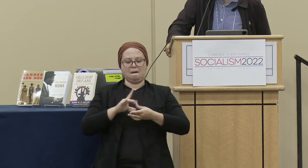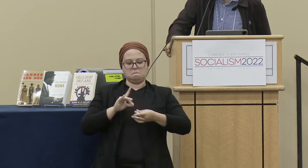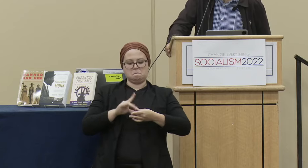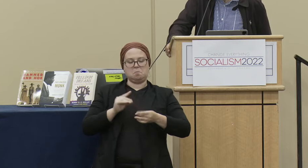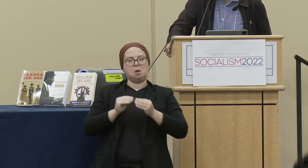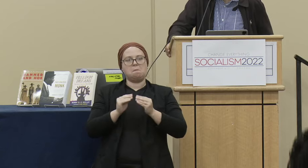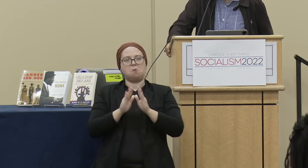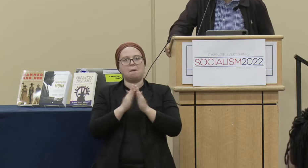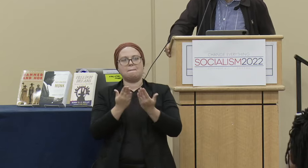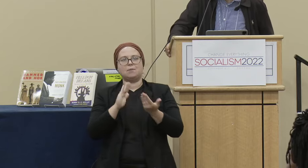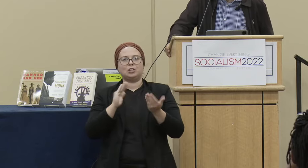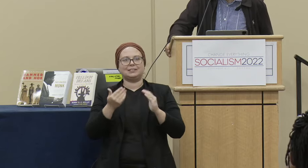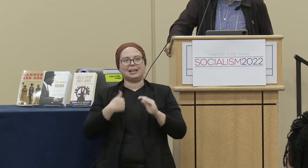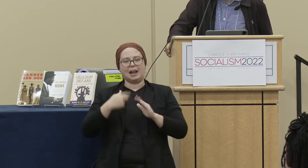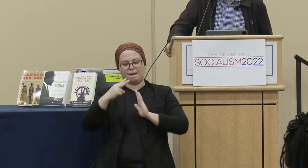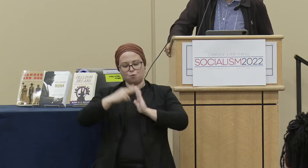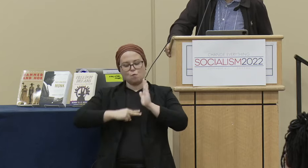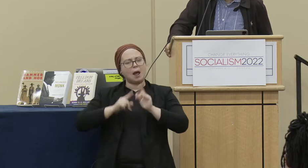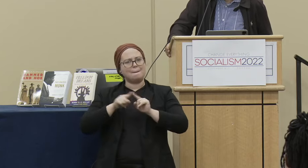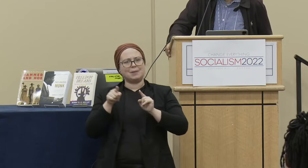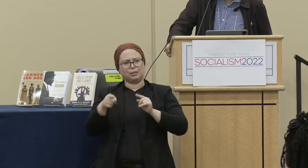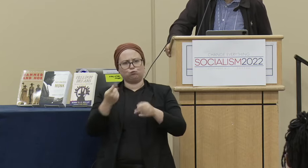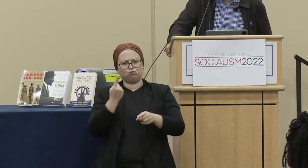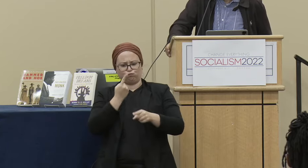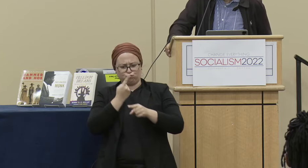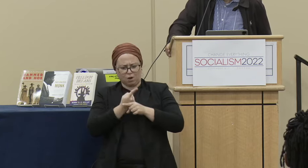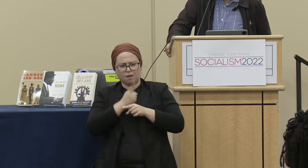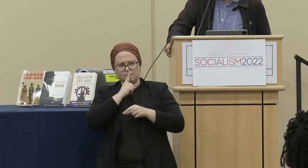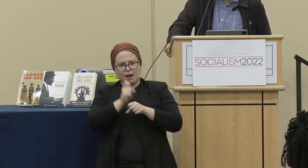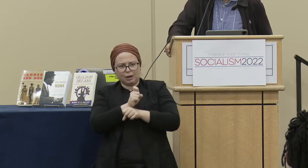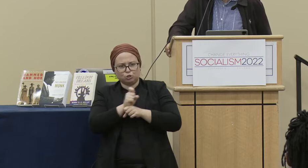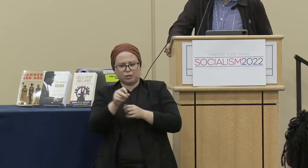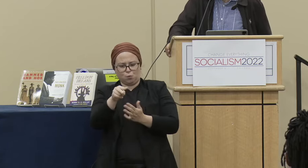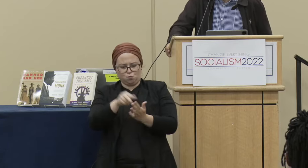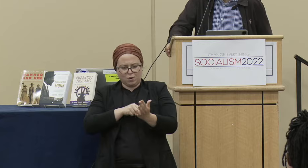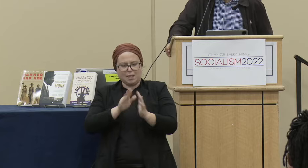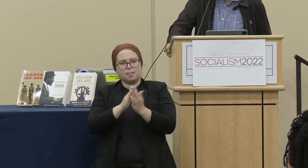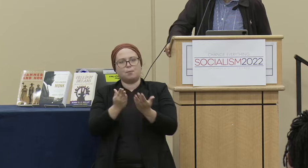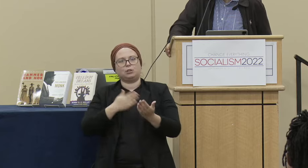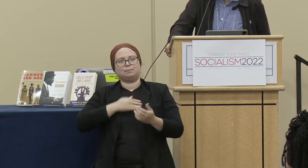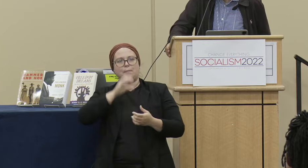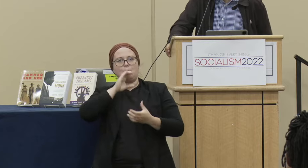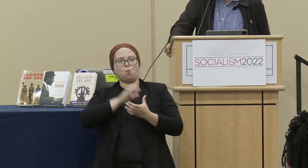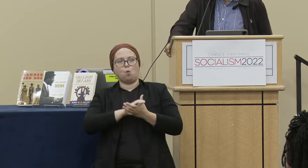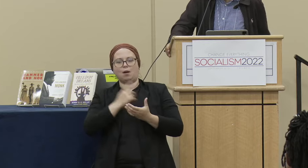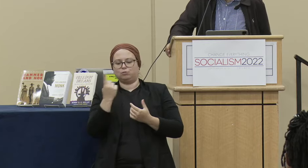blurred more books than I've read, but the answer is right,